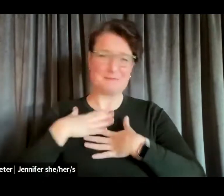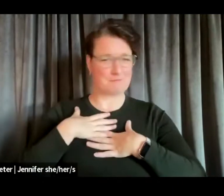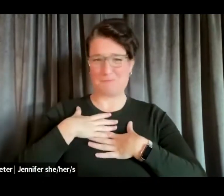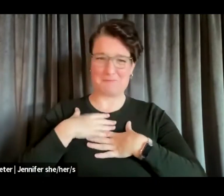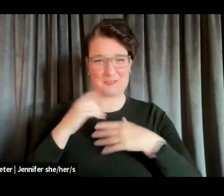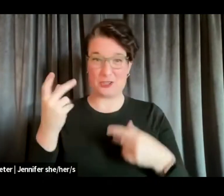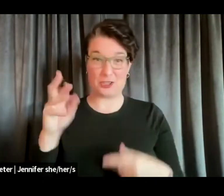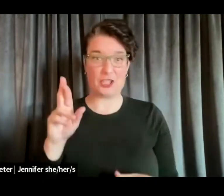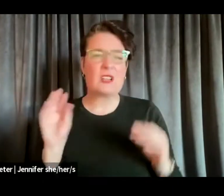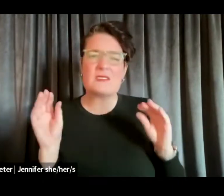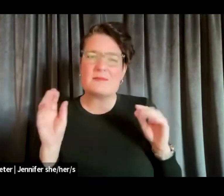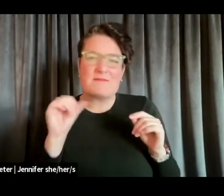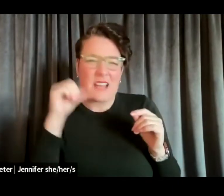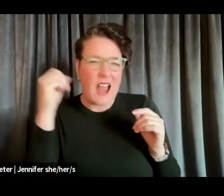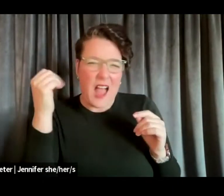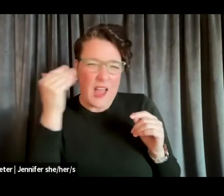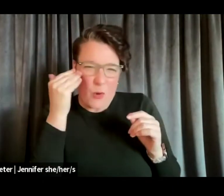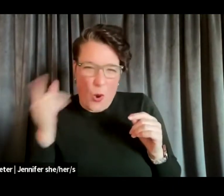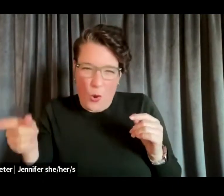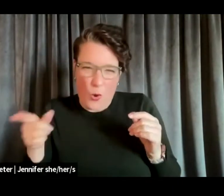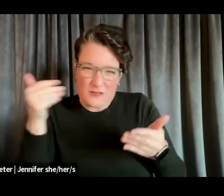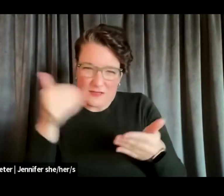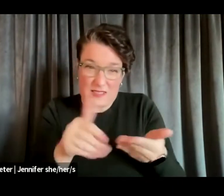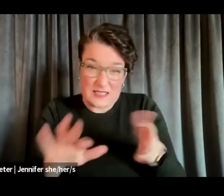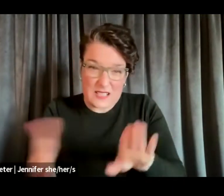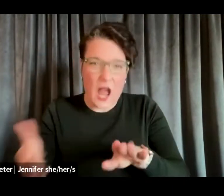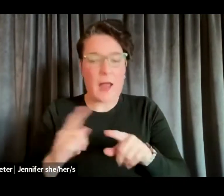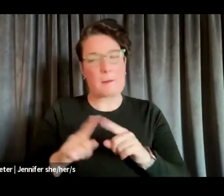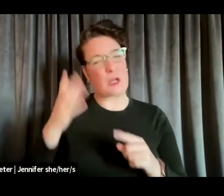But something was really wrong and it took a lot for her to get there and she, people